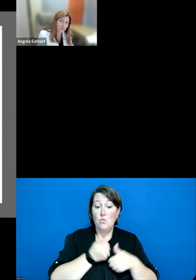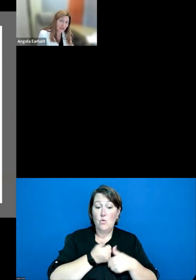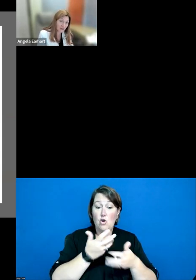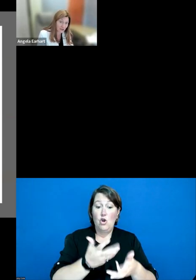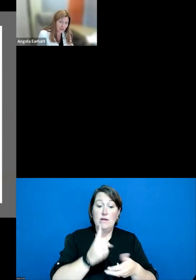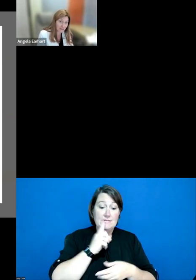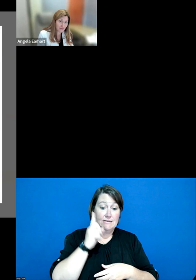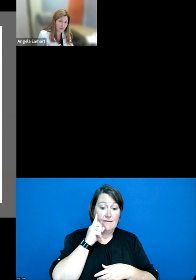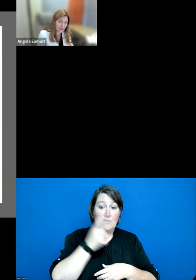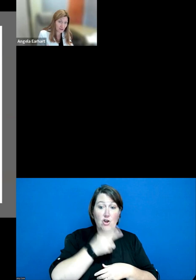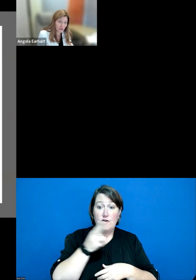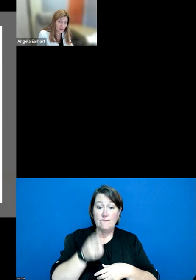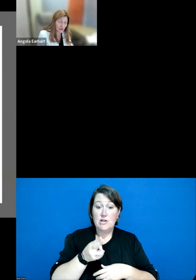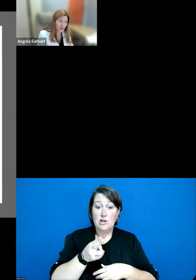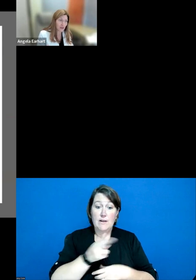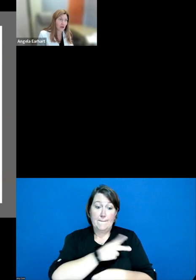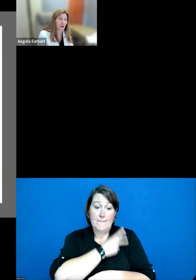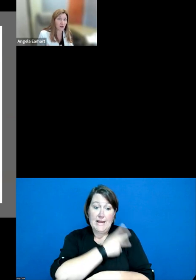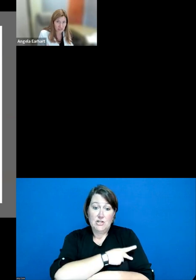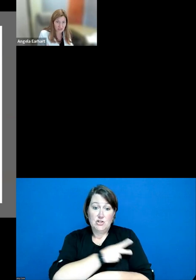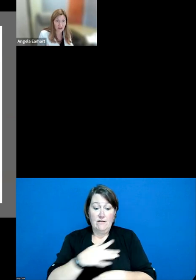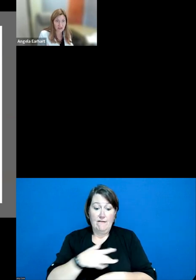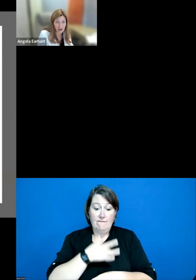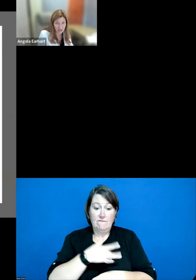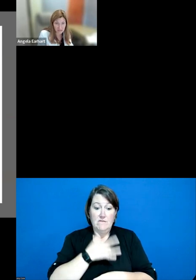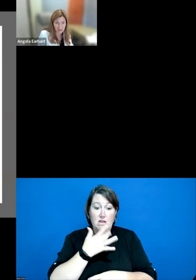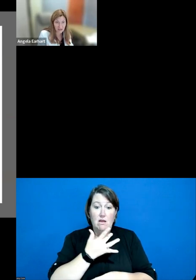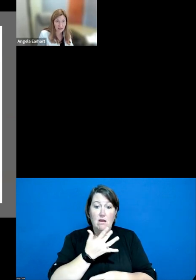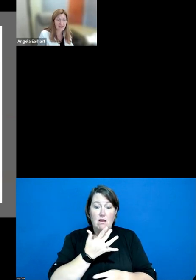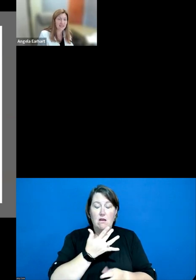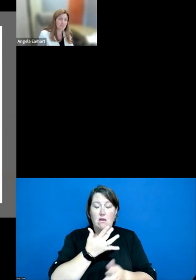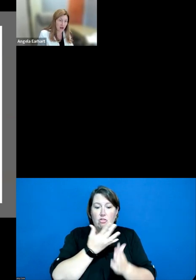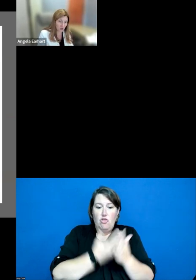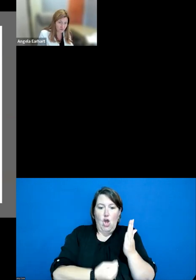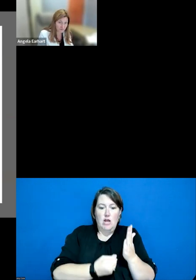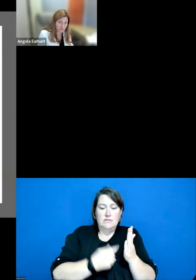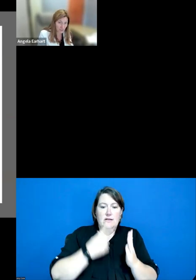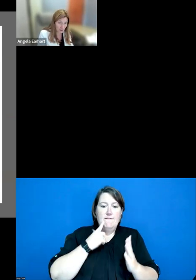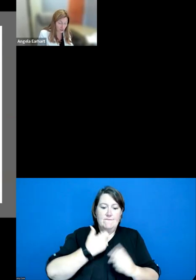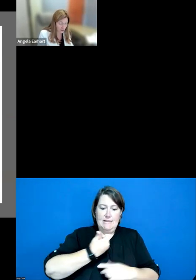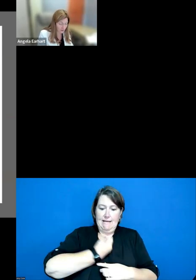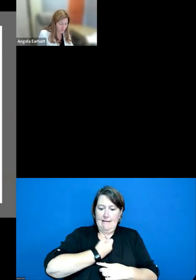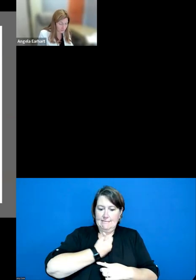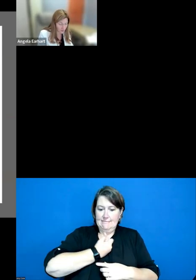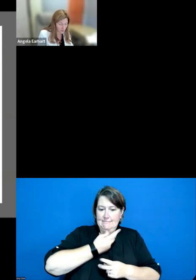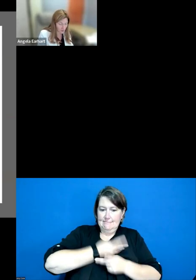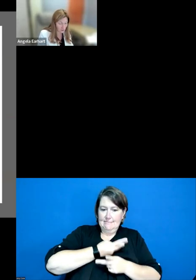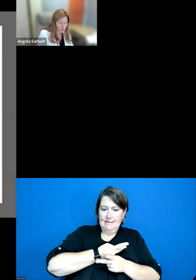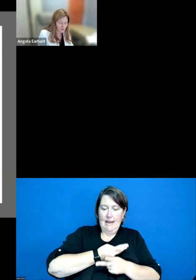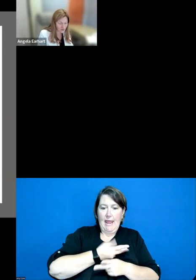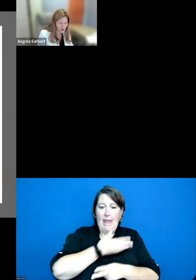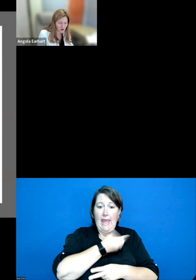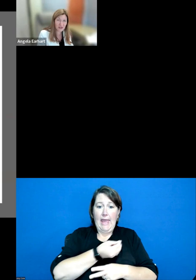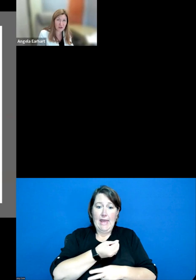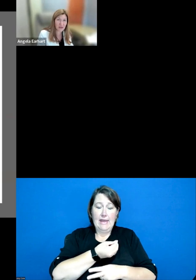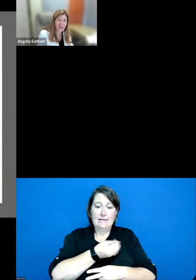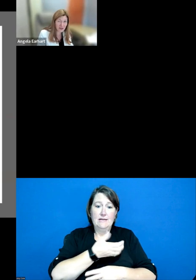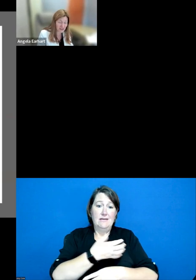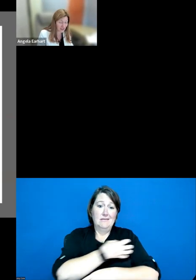patients to feel like a loss of autonomy and disempowerment. So deaf and hard of hearing patients,